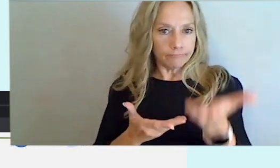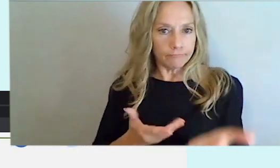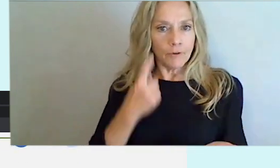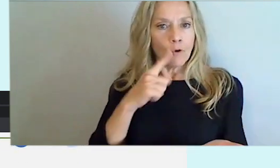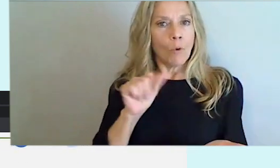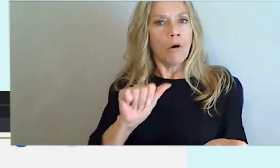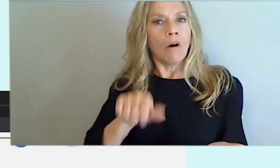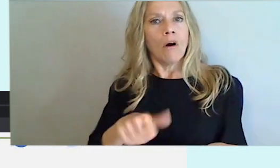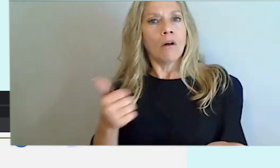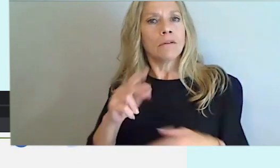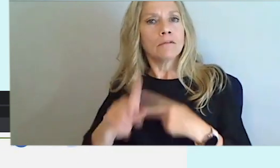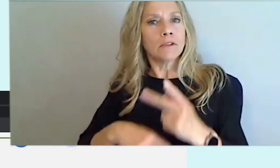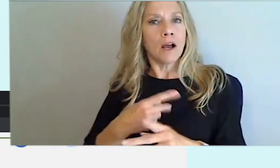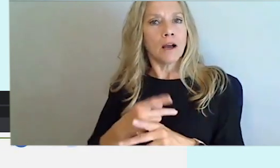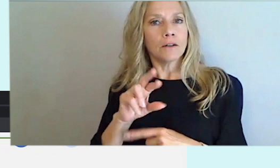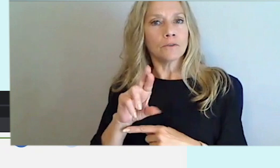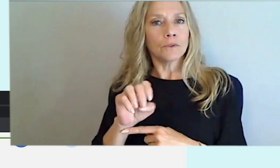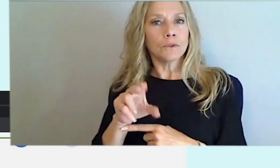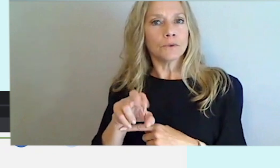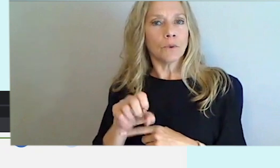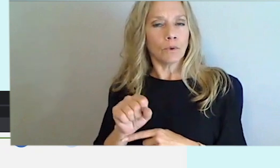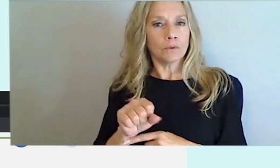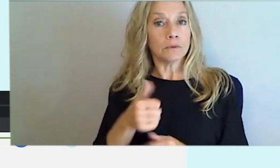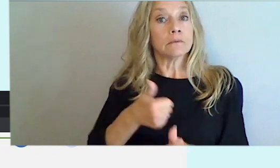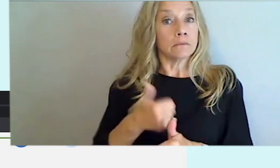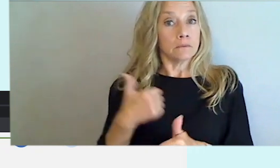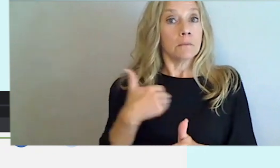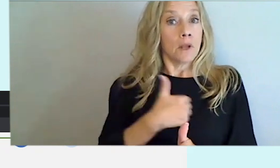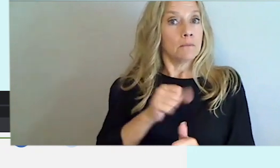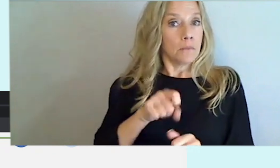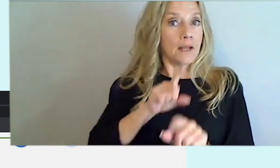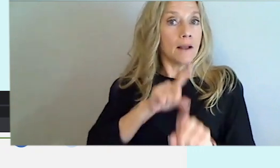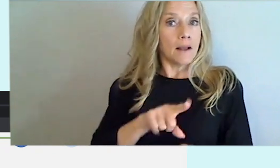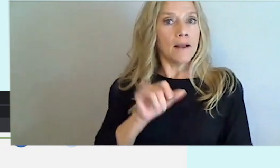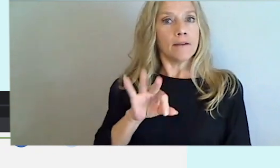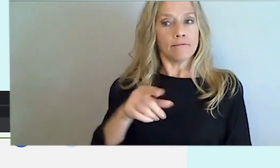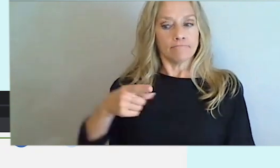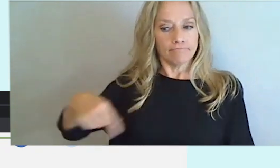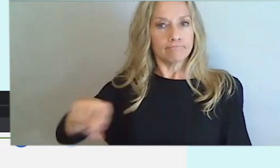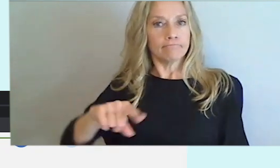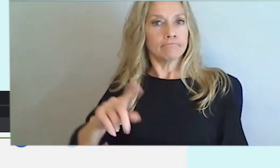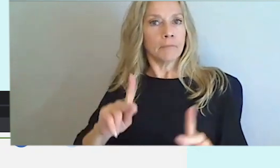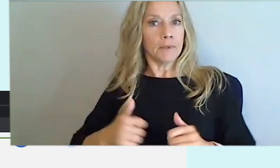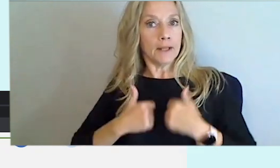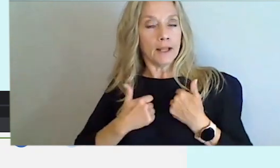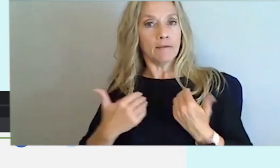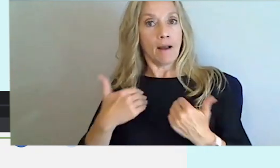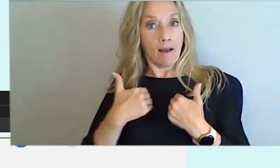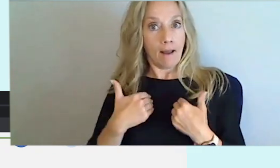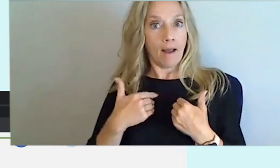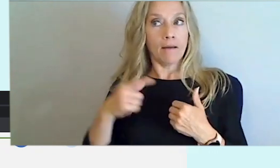The member must answer if anyone in their household has resources that TennCare hasn't asked about.